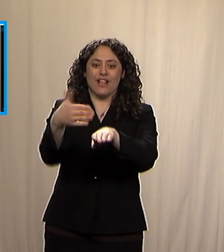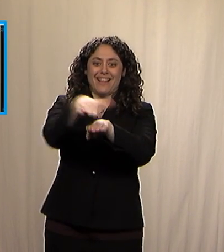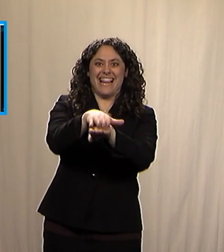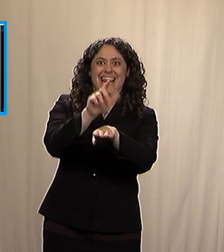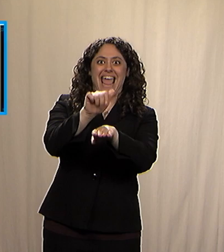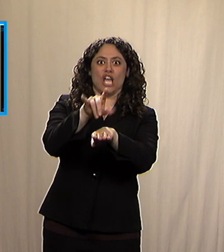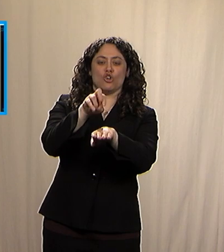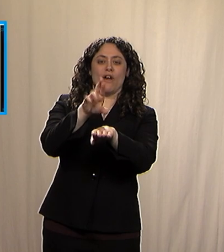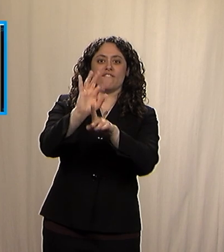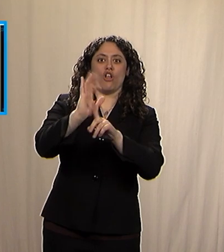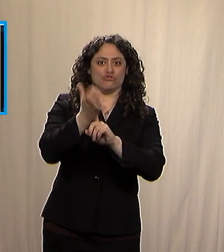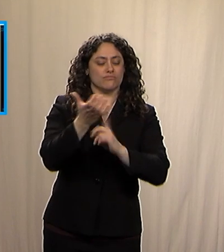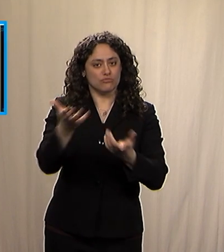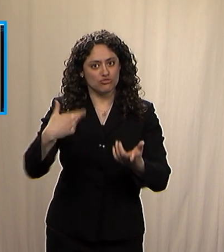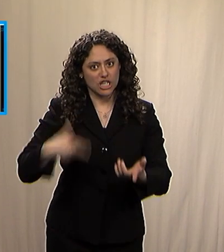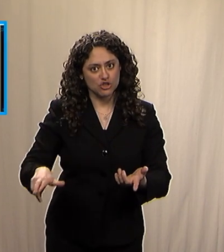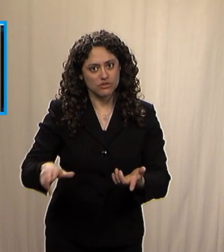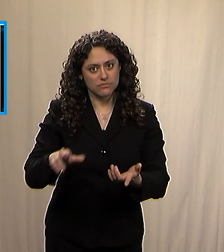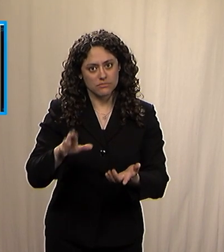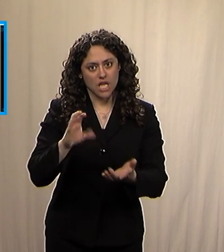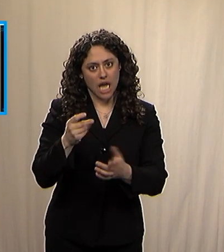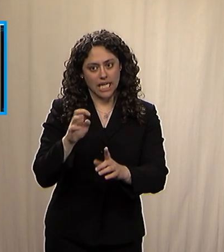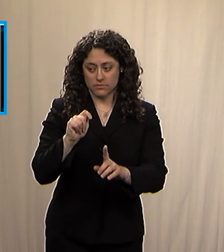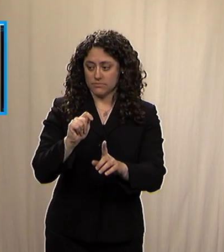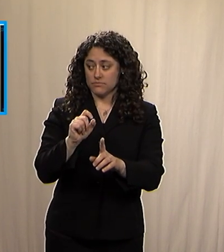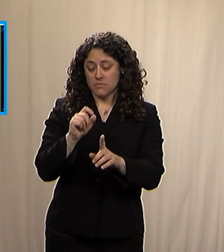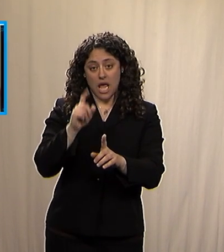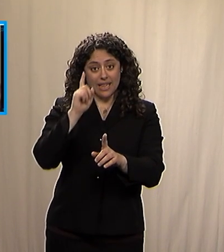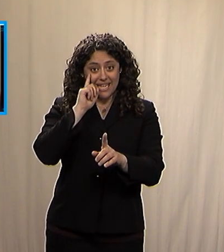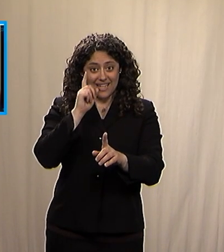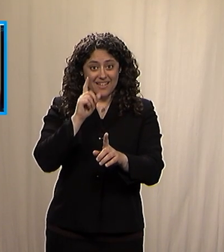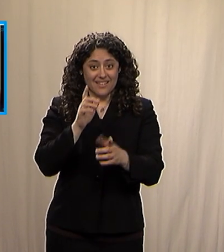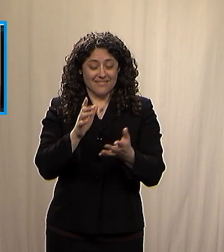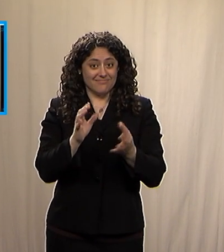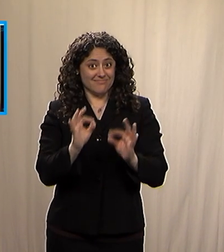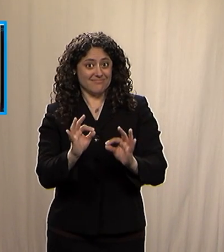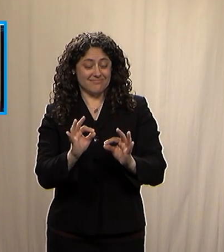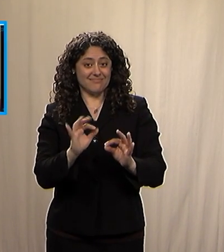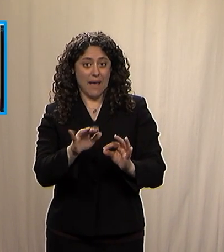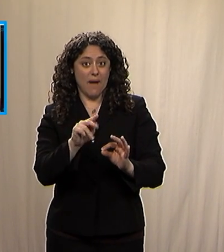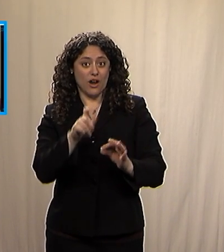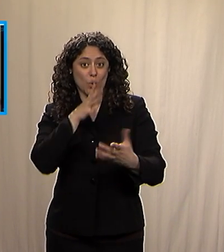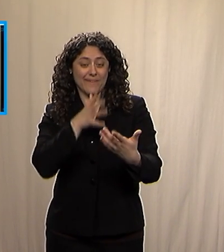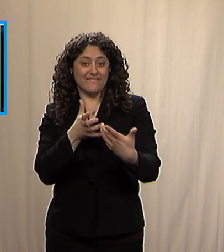So I think it would fit in very well. People who say it's sometimes better